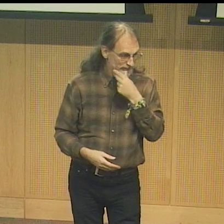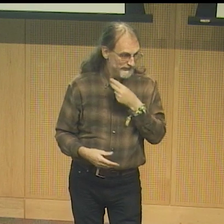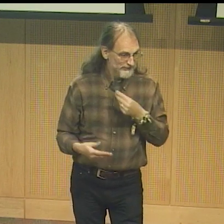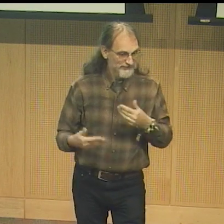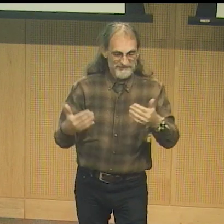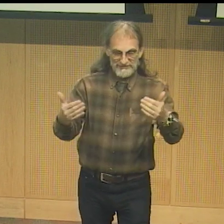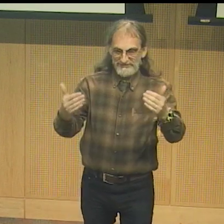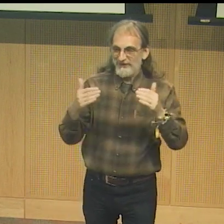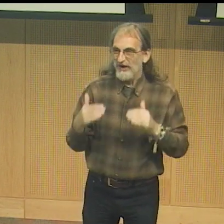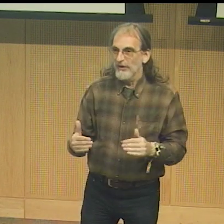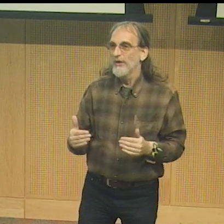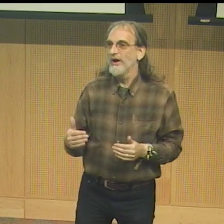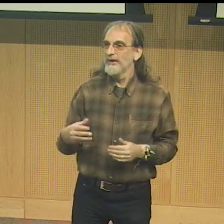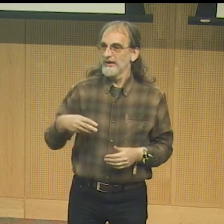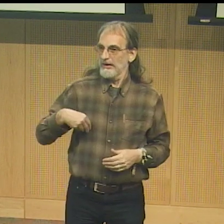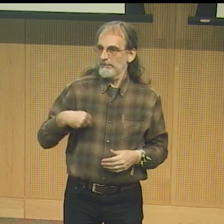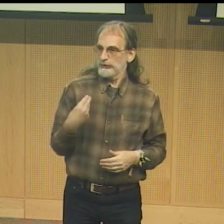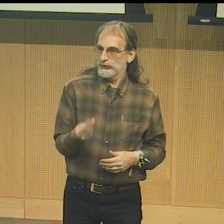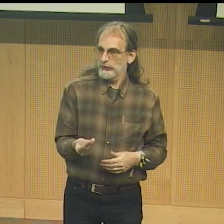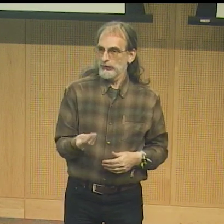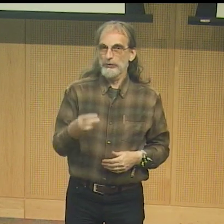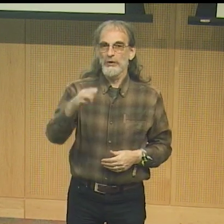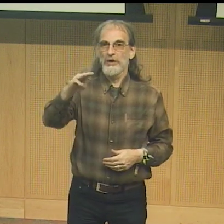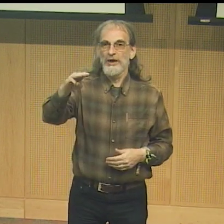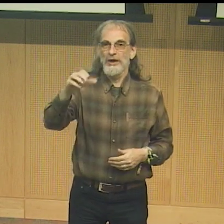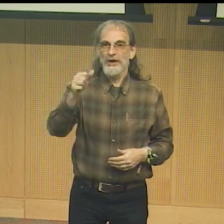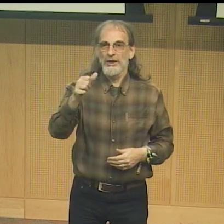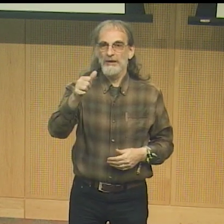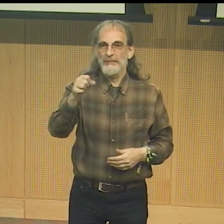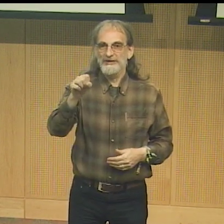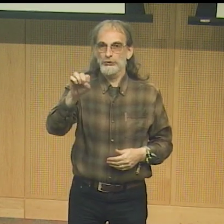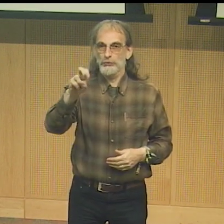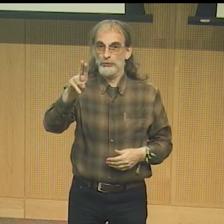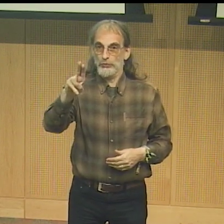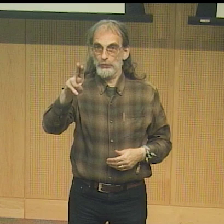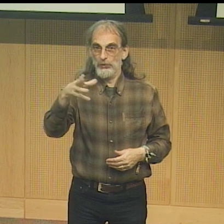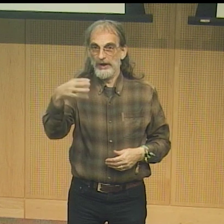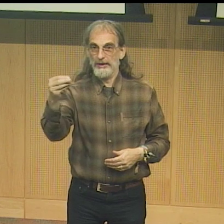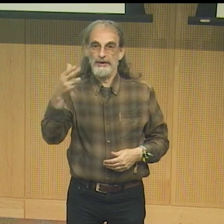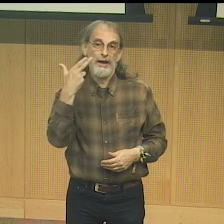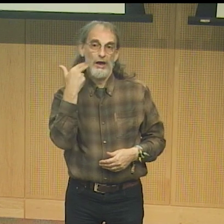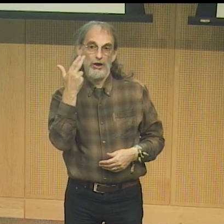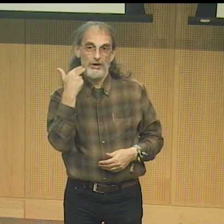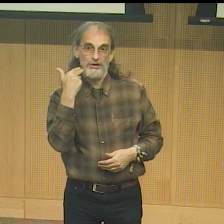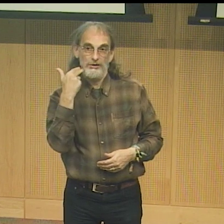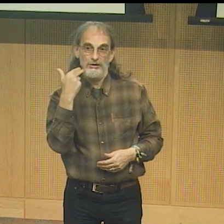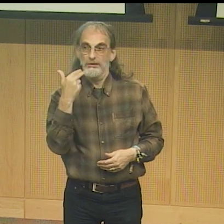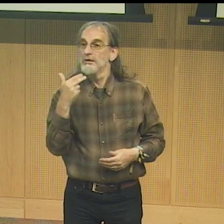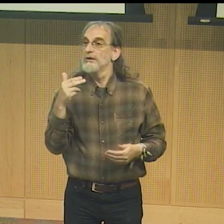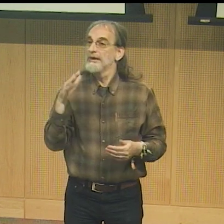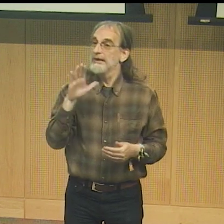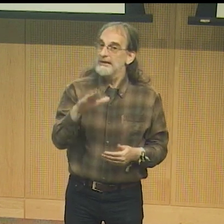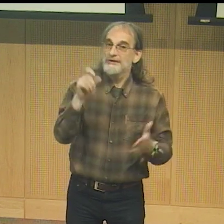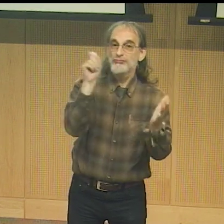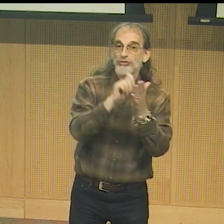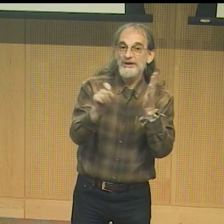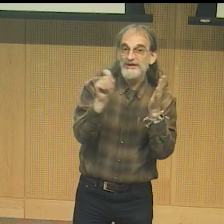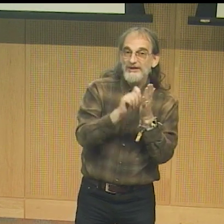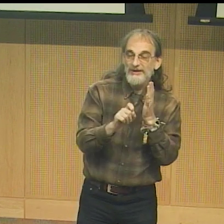some parallels between the two concepts and the publications. Massieu and Clare, their writings were